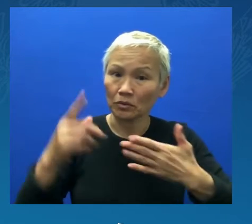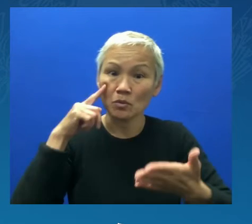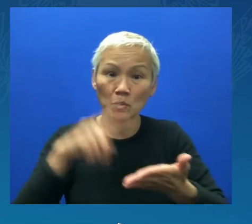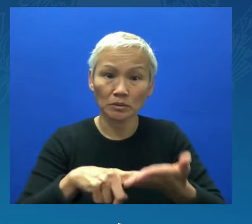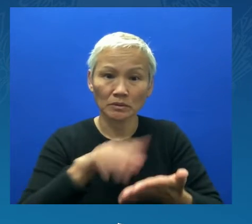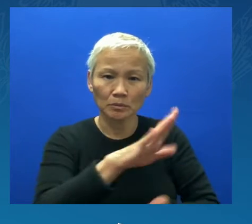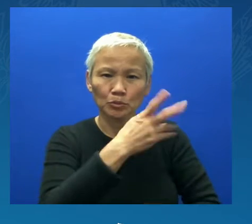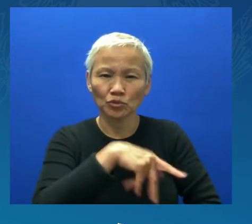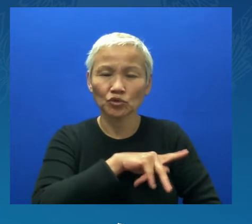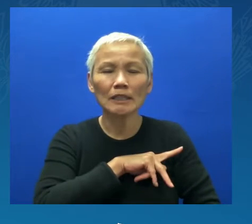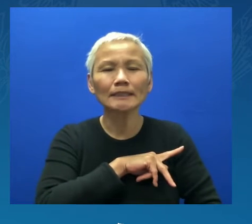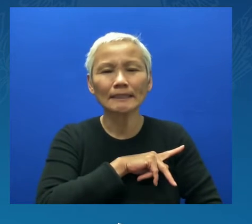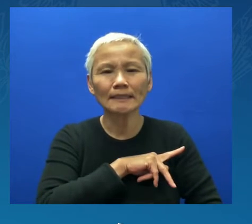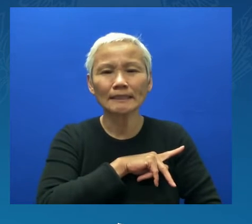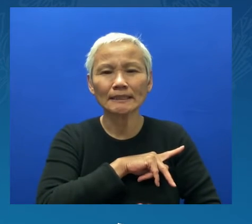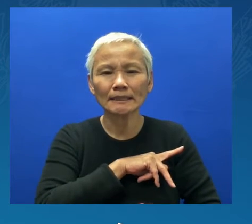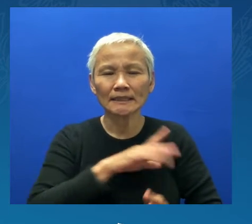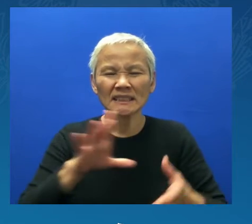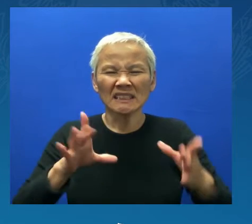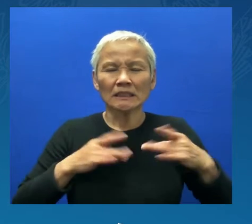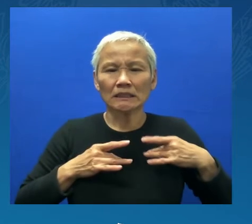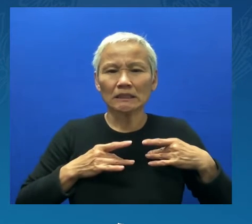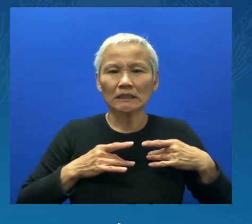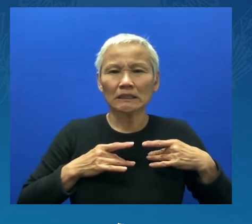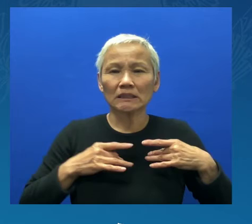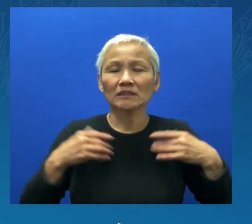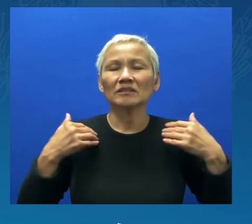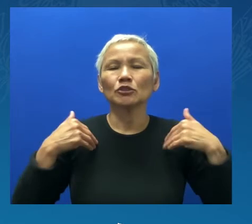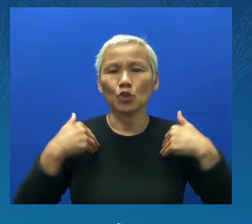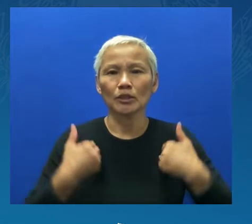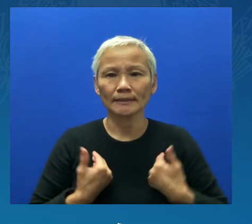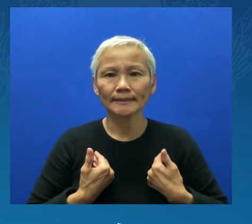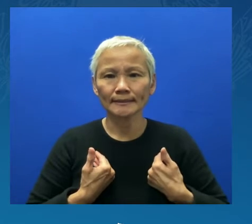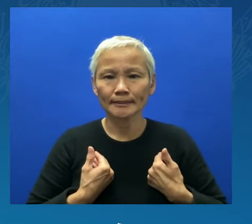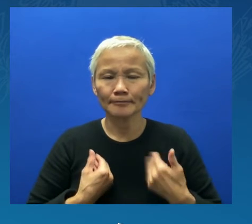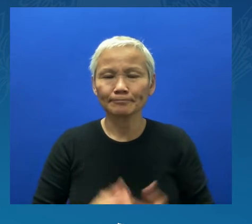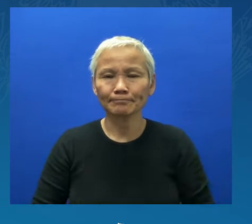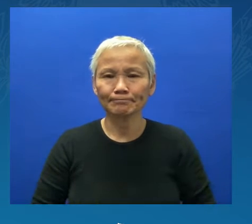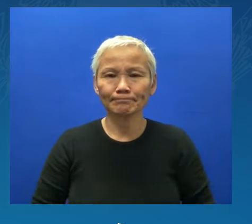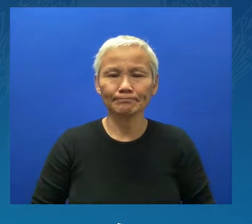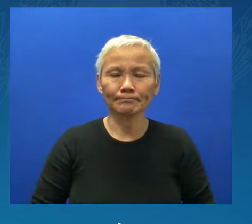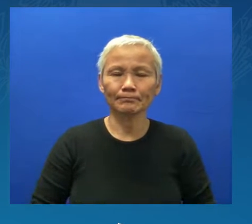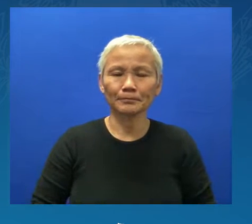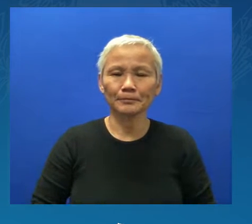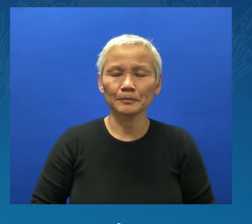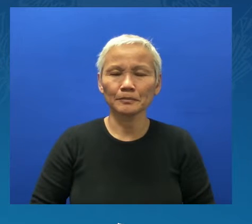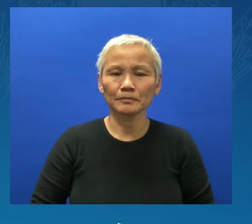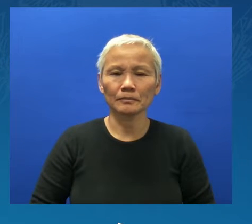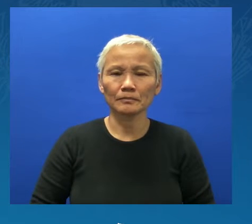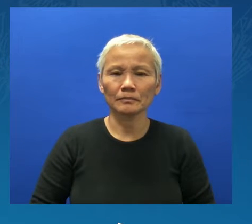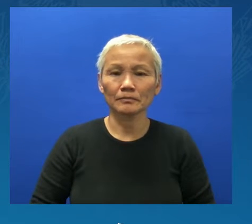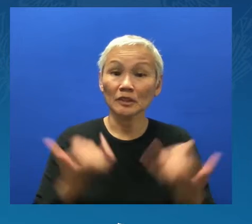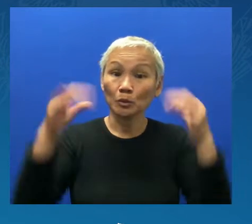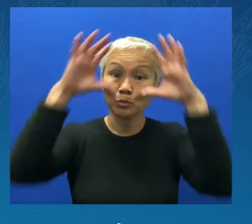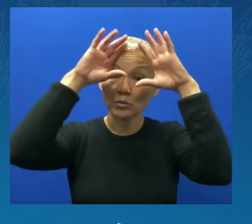And in terms of what we can do, one of the things that we've been doing through our administration is, for example,